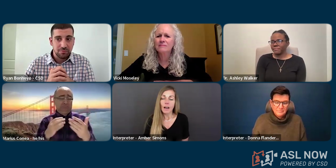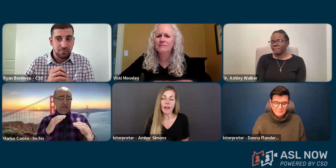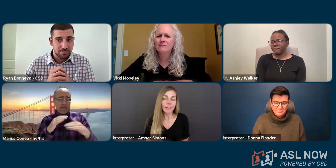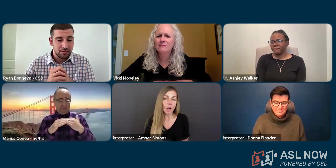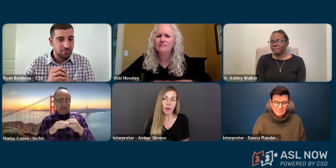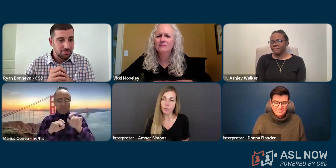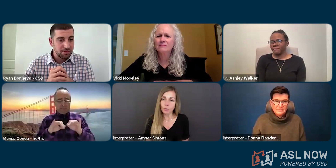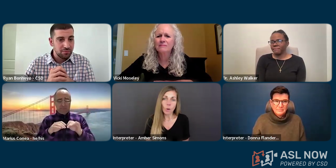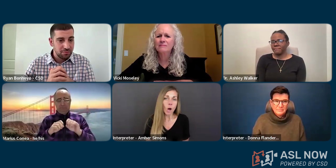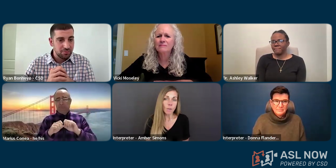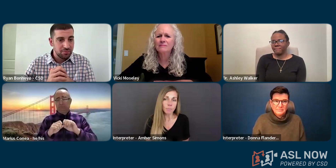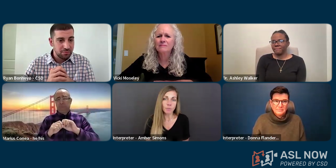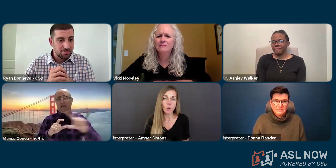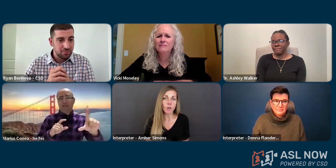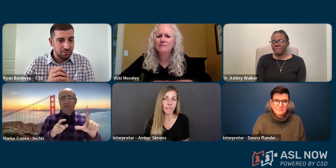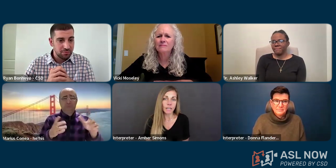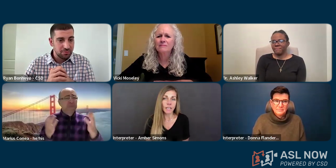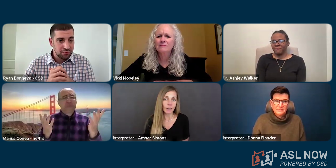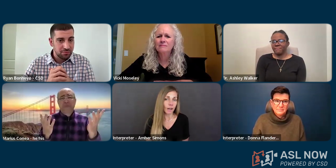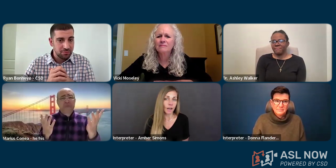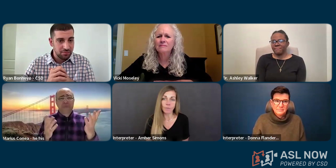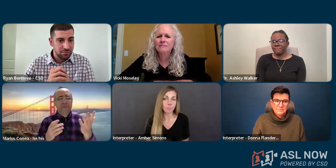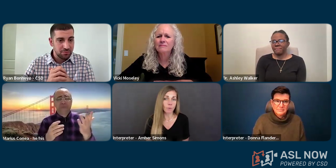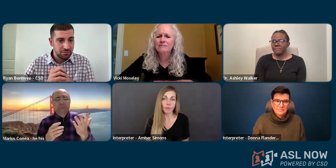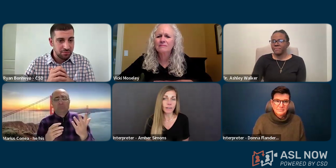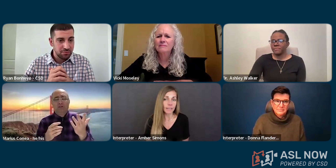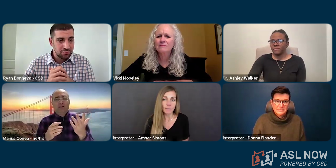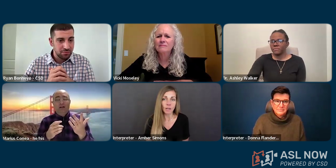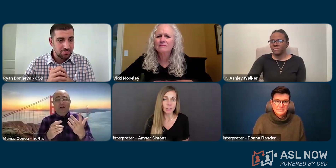I also opt for getting, I prefer an email